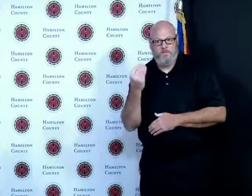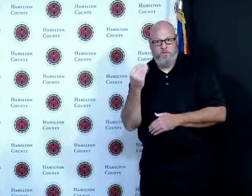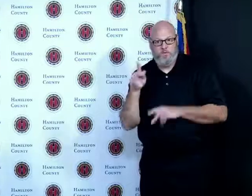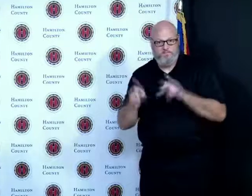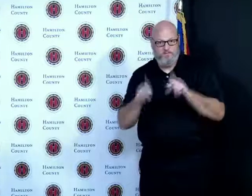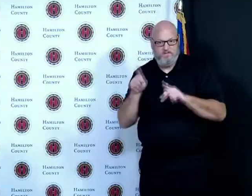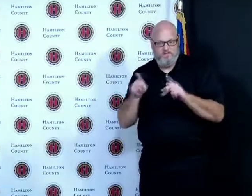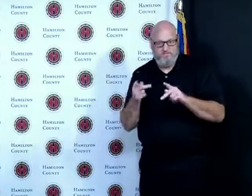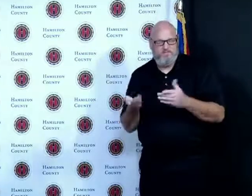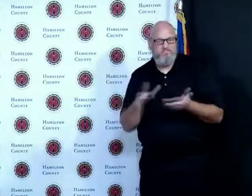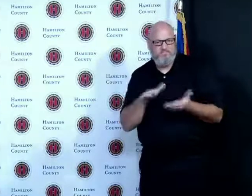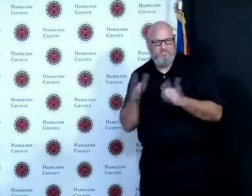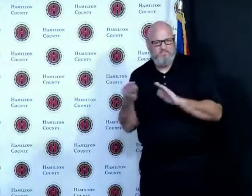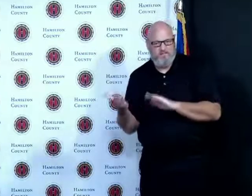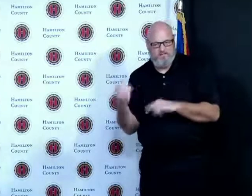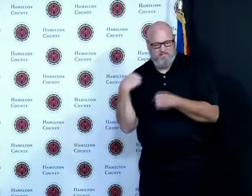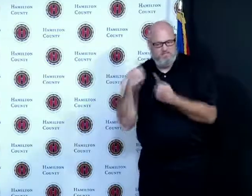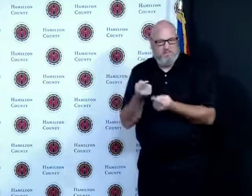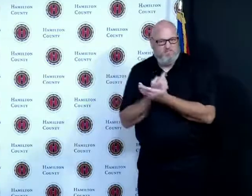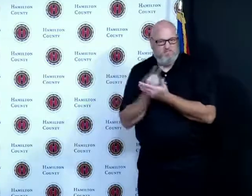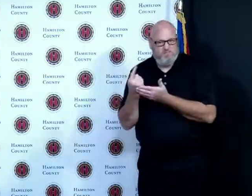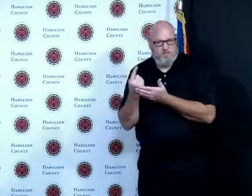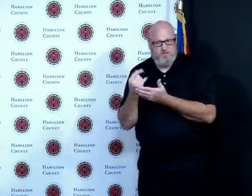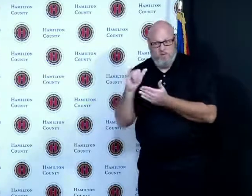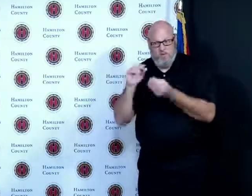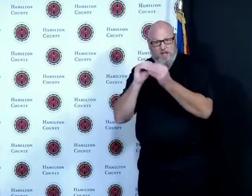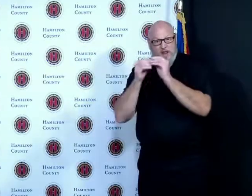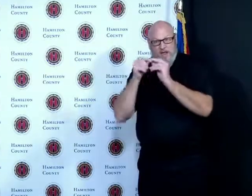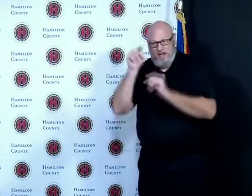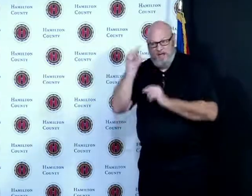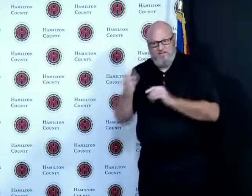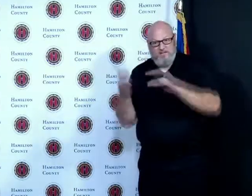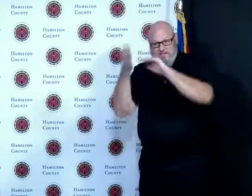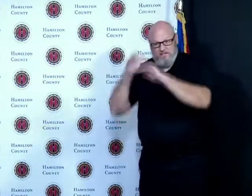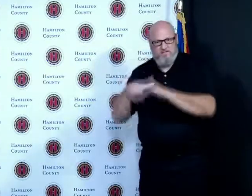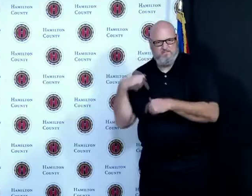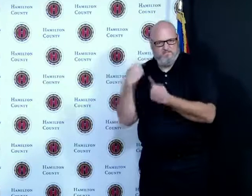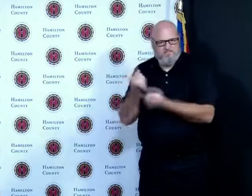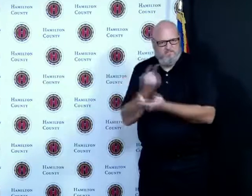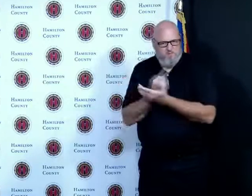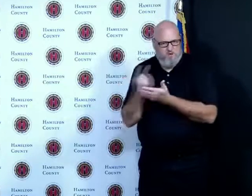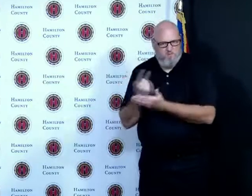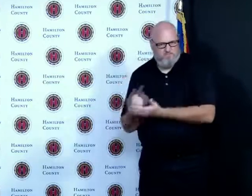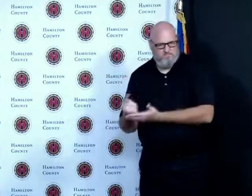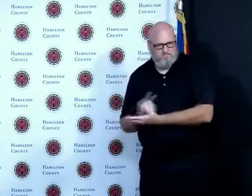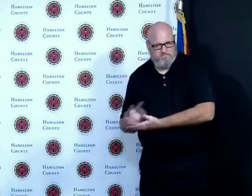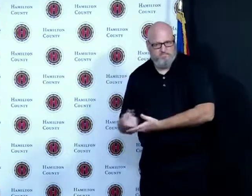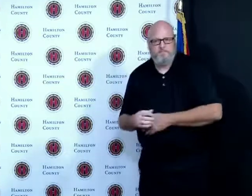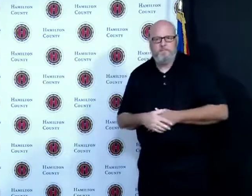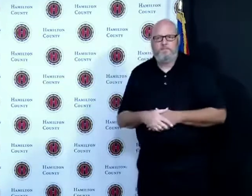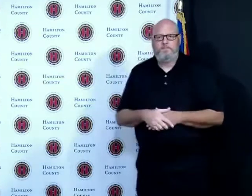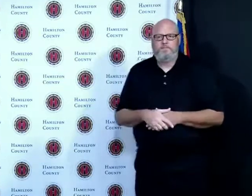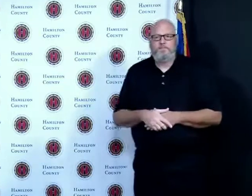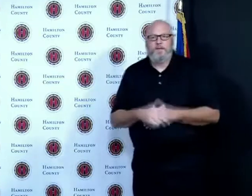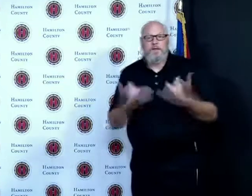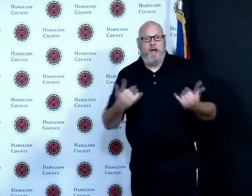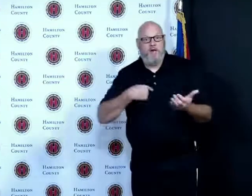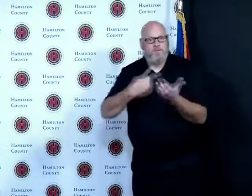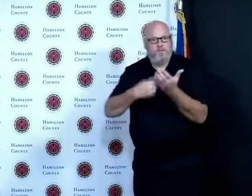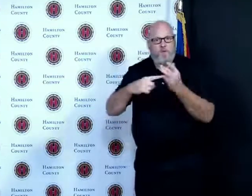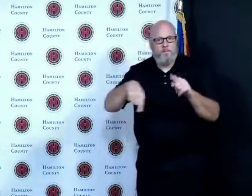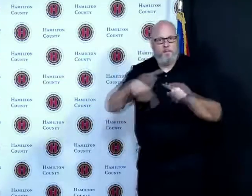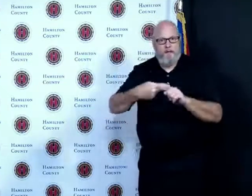so let's talk vaccines for a moment vaccines and vaccinations continue to be a challenge